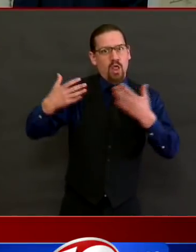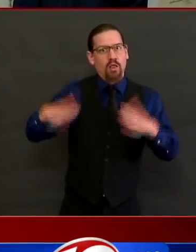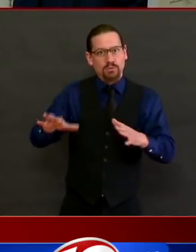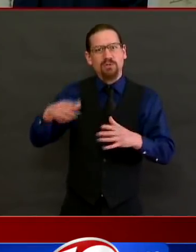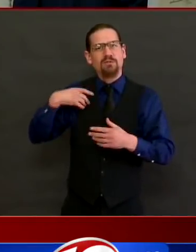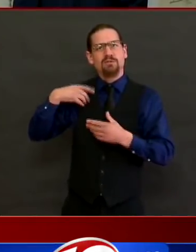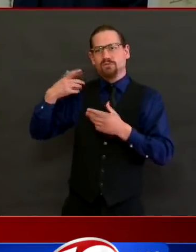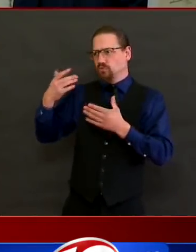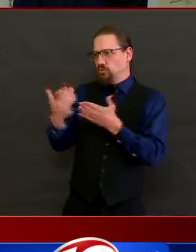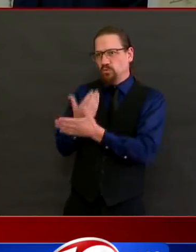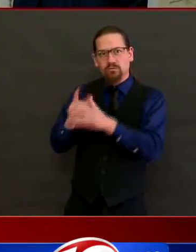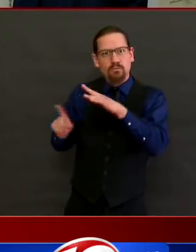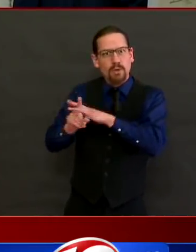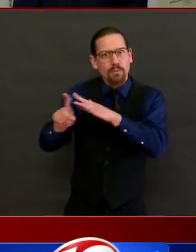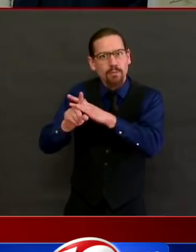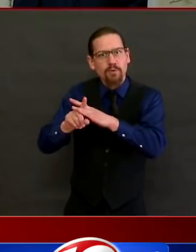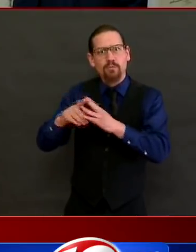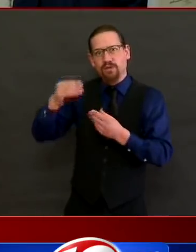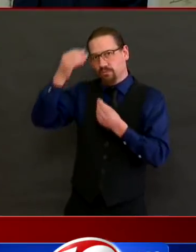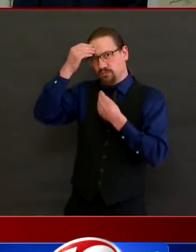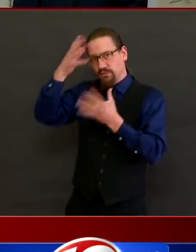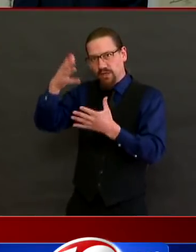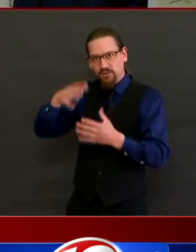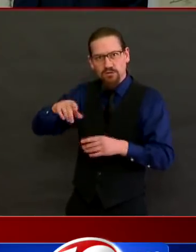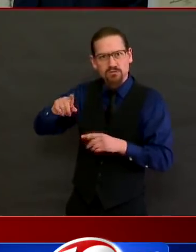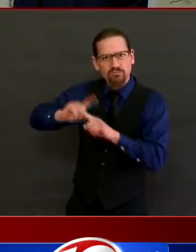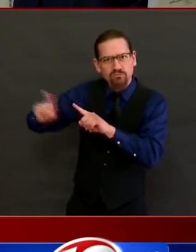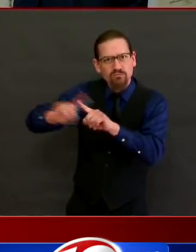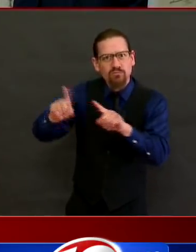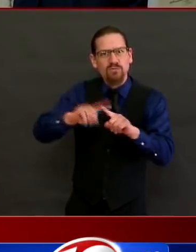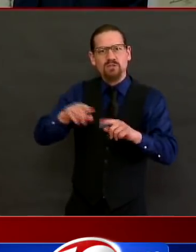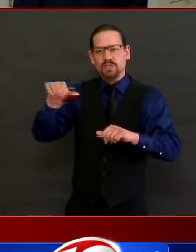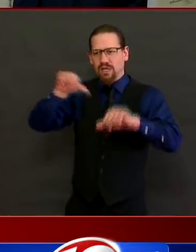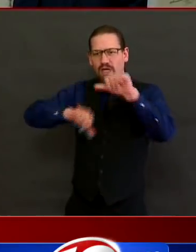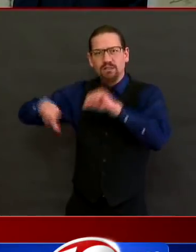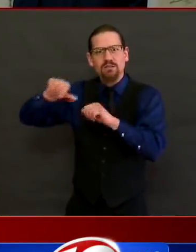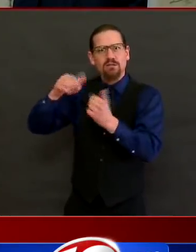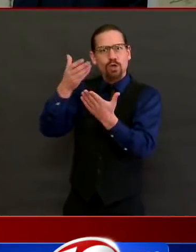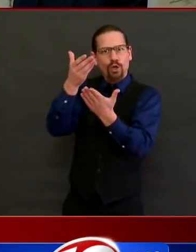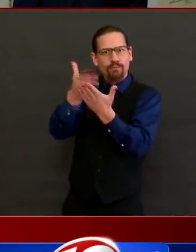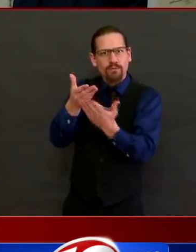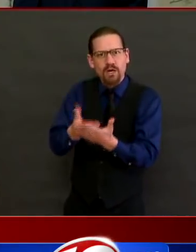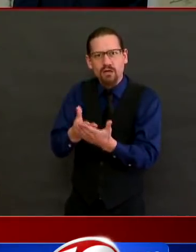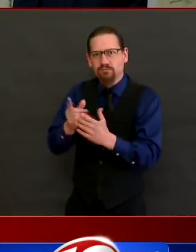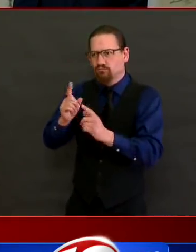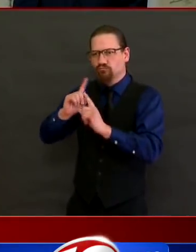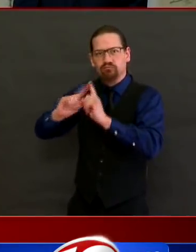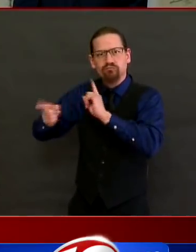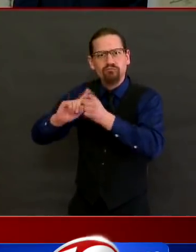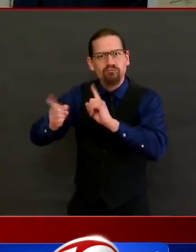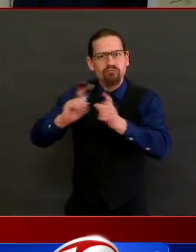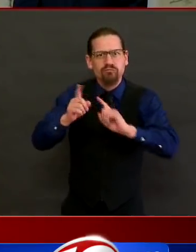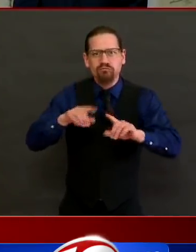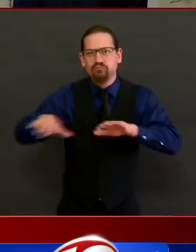TO GATHER DATA, REVIEW THE SCIENCE, TALK TO EXPERTS AND DO